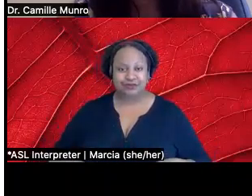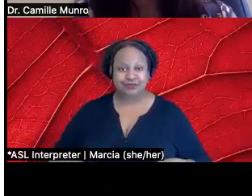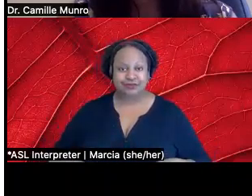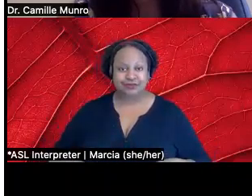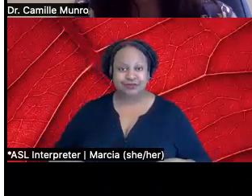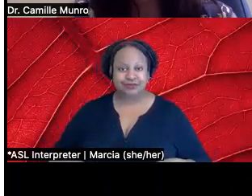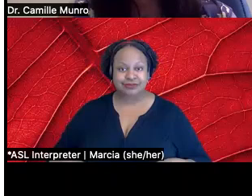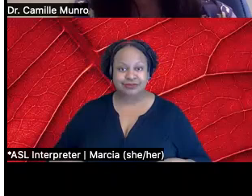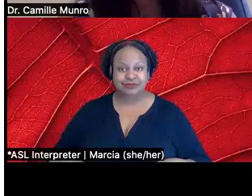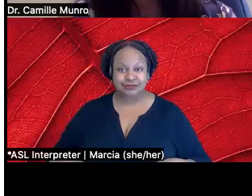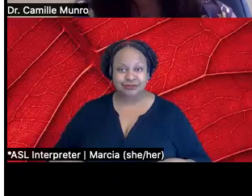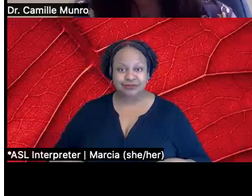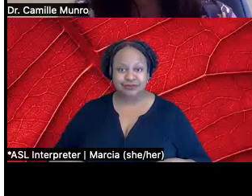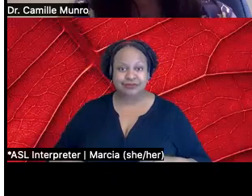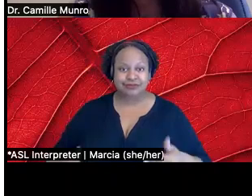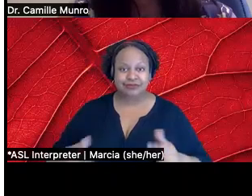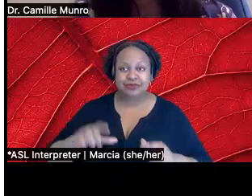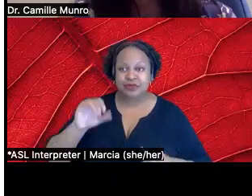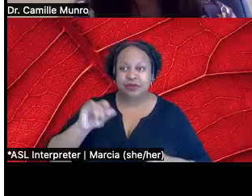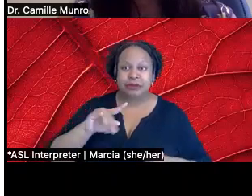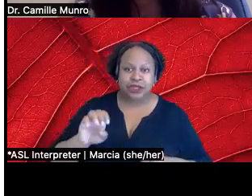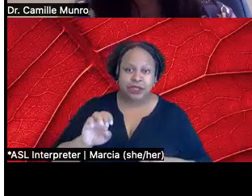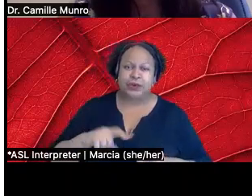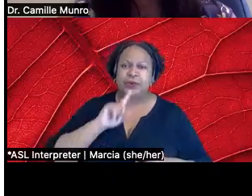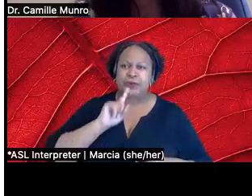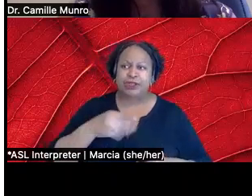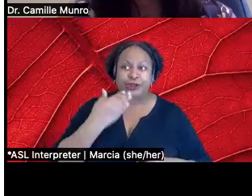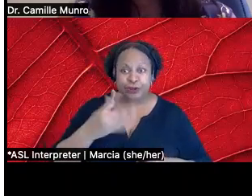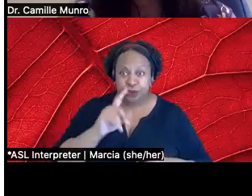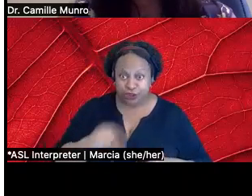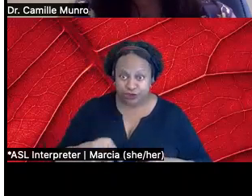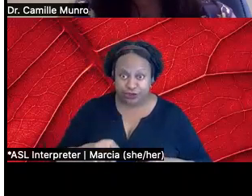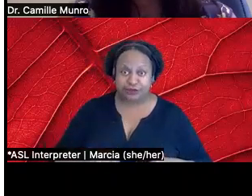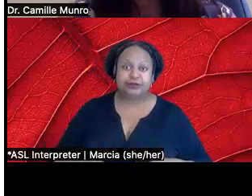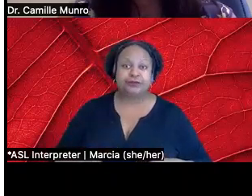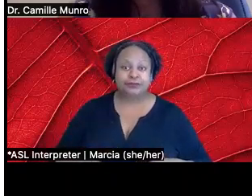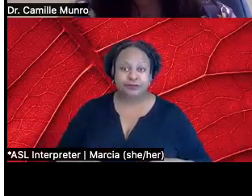That's a really, really good question and probably very, very difficult.